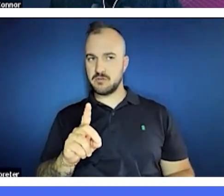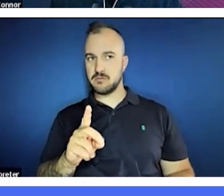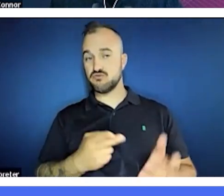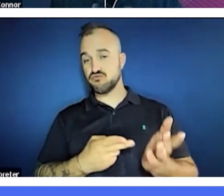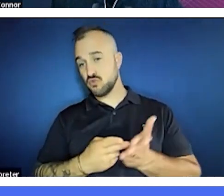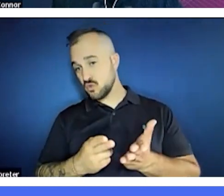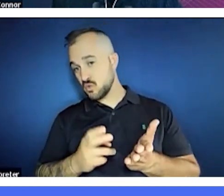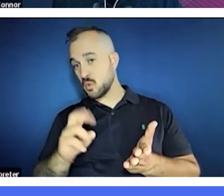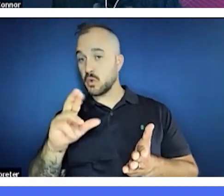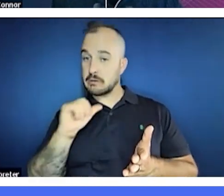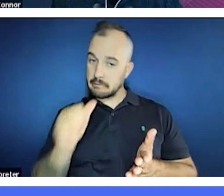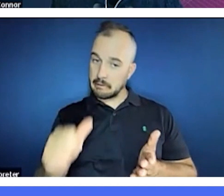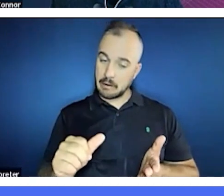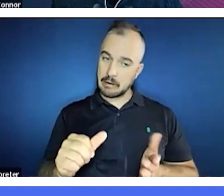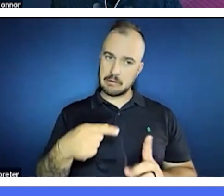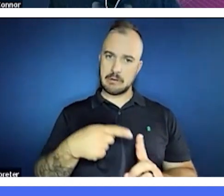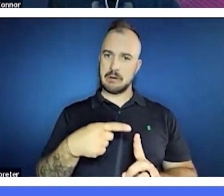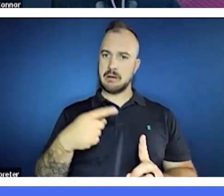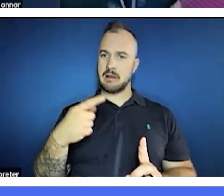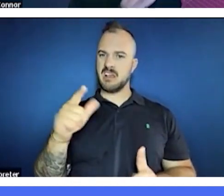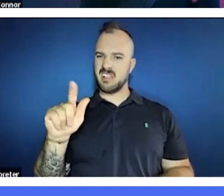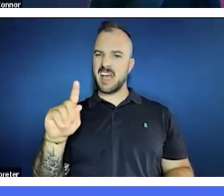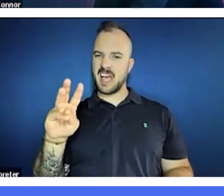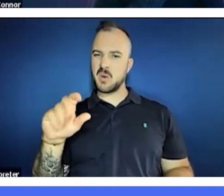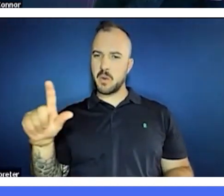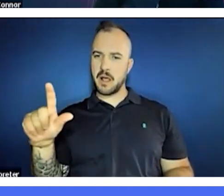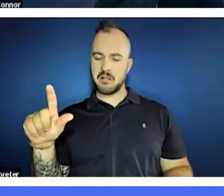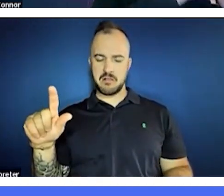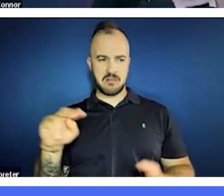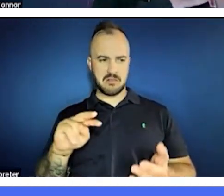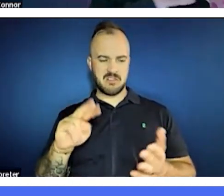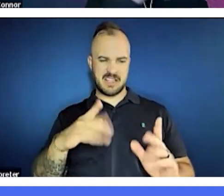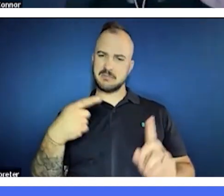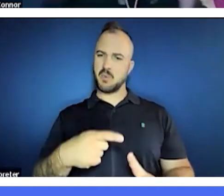that Malcolm Gladwell has a really interesting point about how we are connecting the assessment